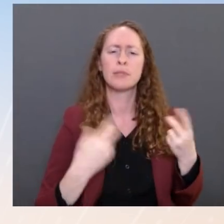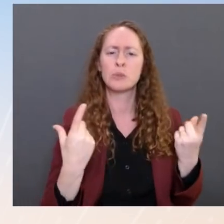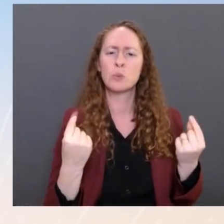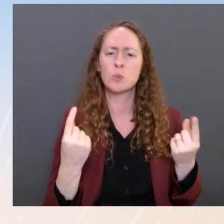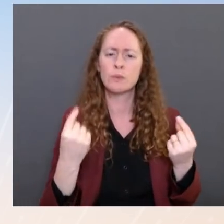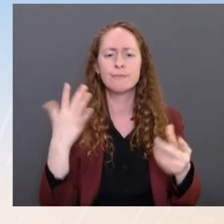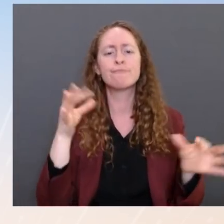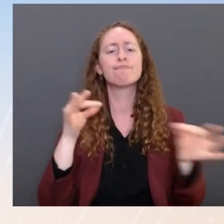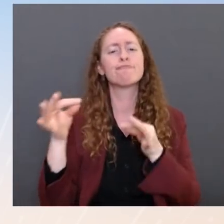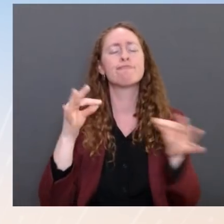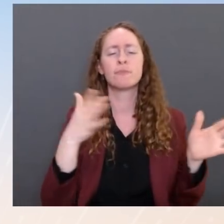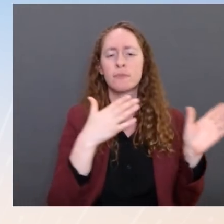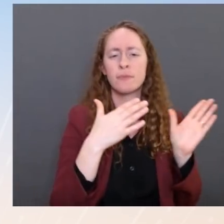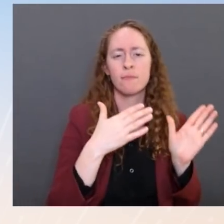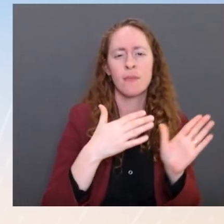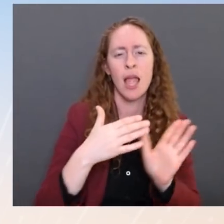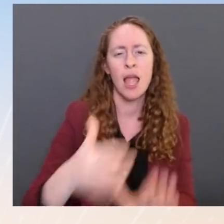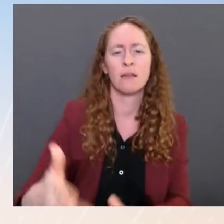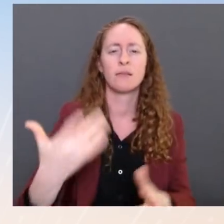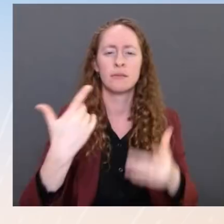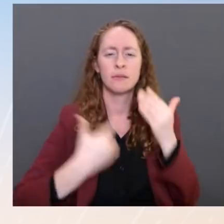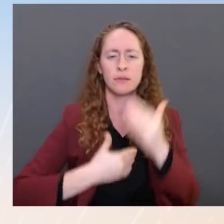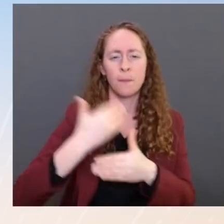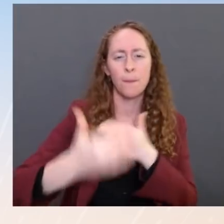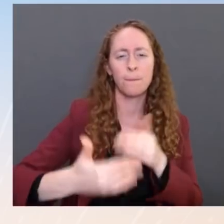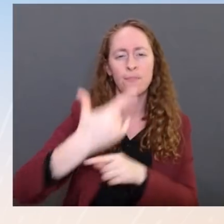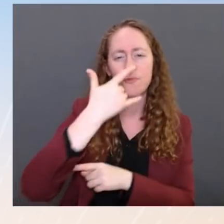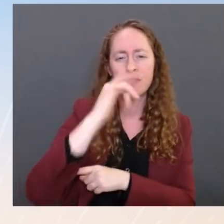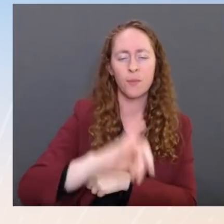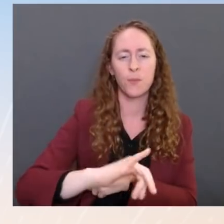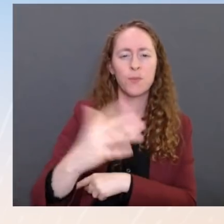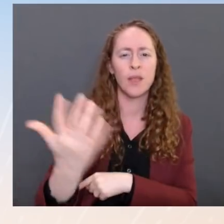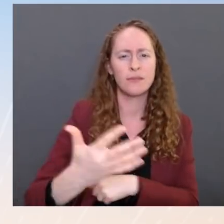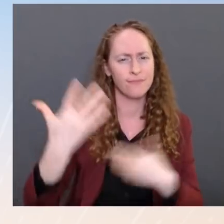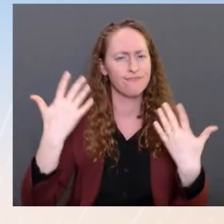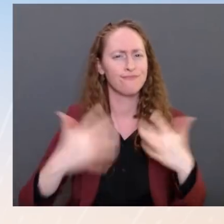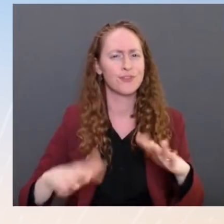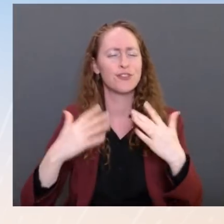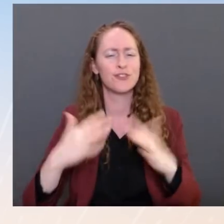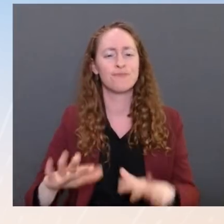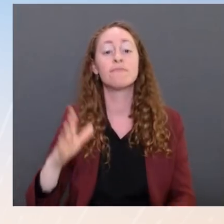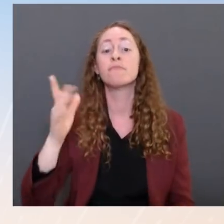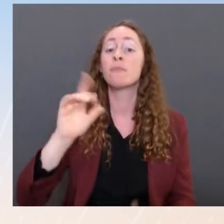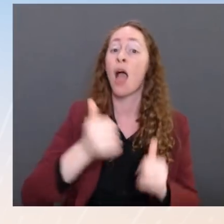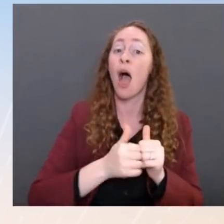including steps that he even announced this week to lower the price of high-speed Internet for tens of millions of Americans; to give farmers the tools and resources